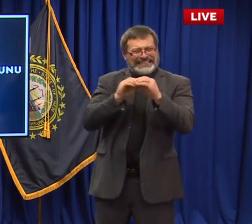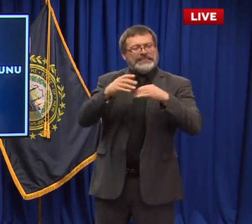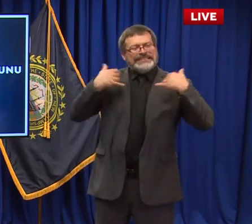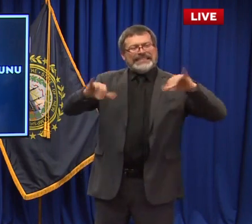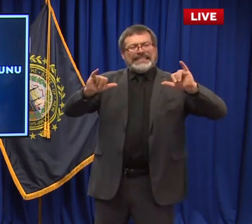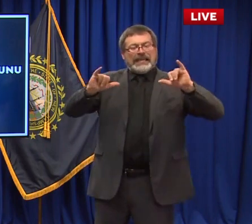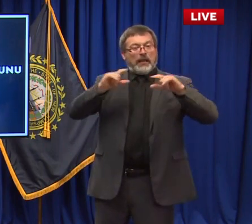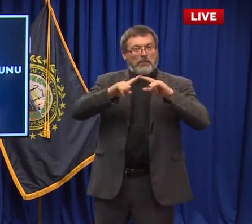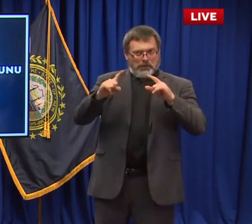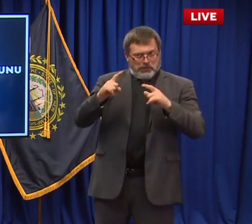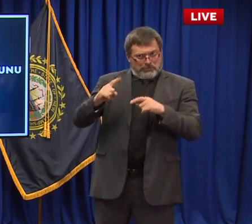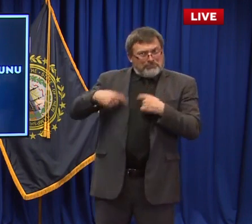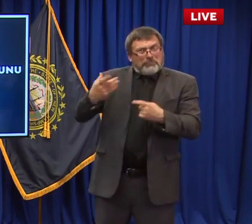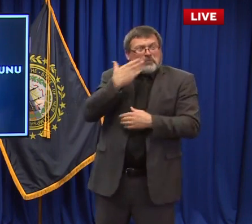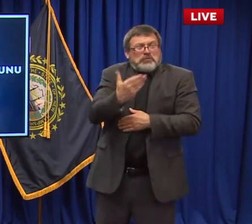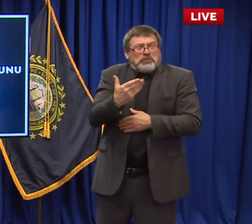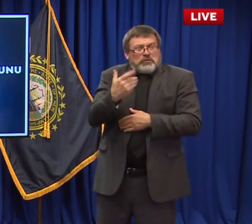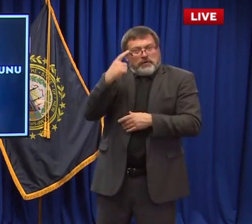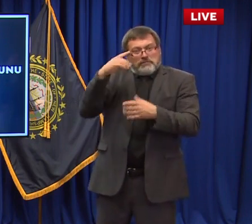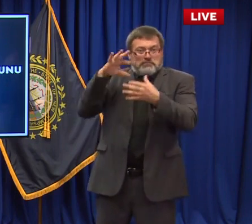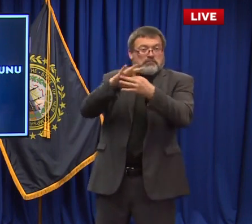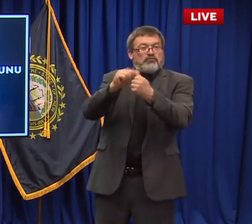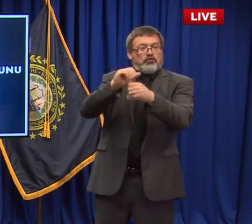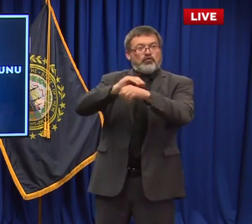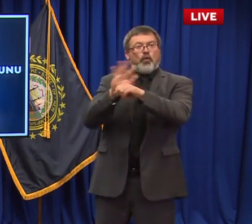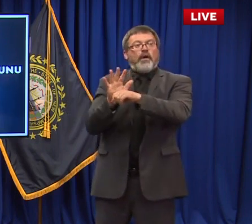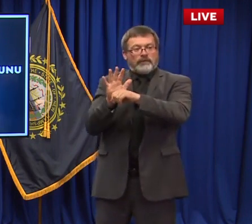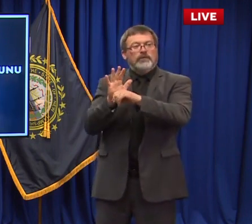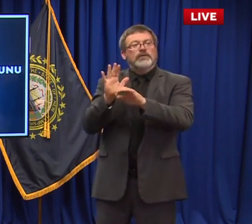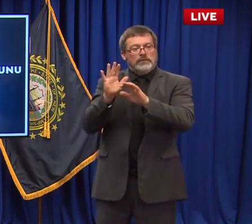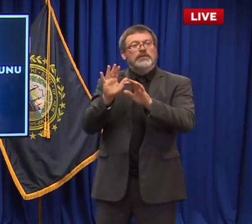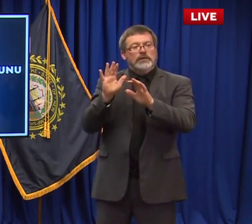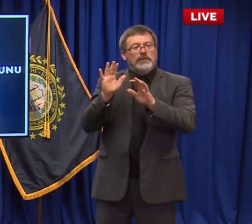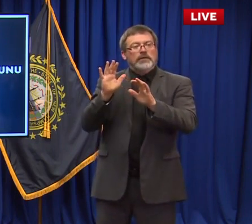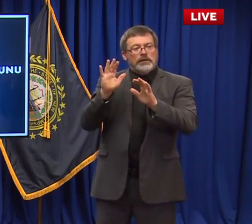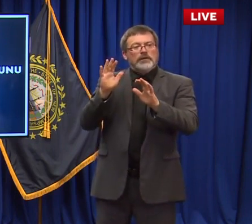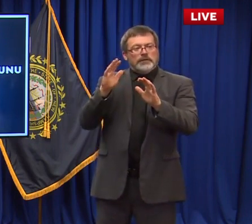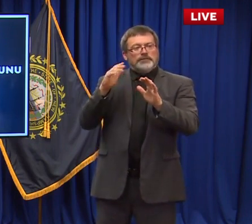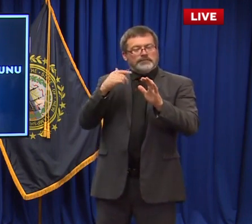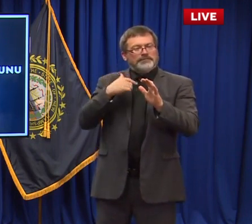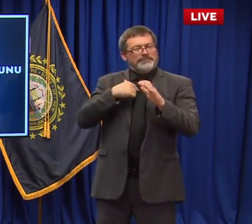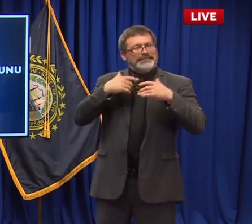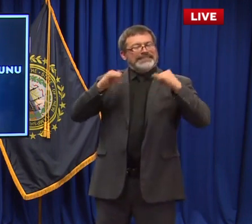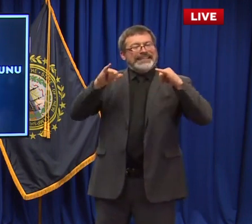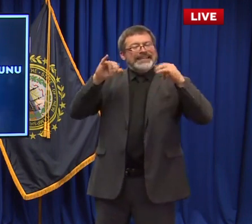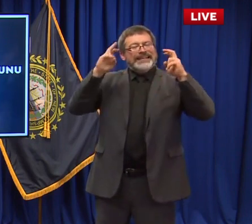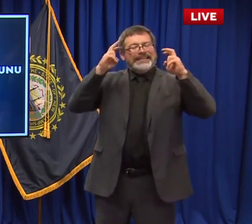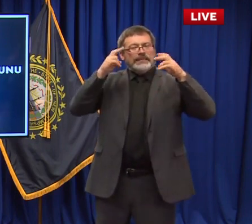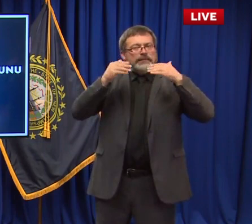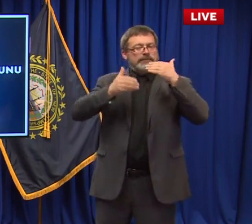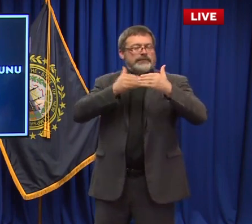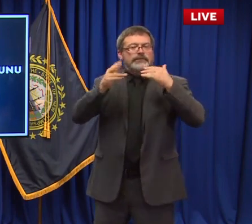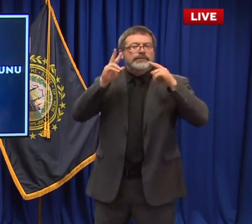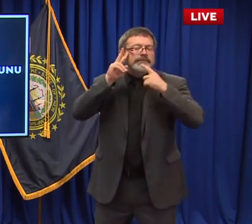WE KNOW A LOT OF BUSINESSES ARE STRUGGLING BUT MANY ARE DOING WELL. I THINK WE’RE ARE IN A HOLDING PATTERN.